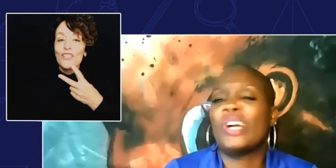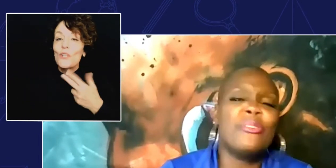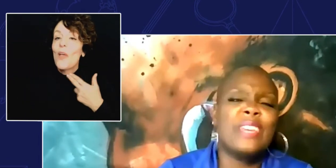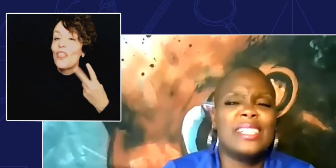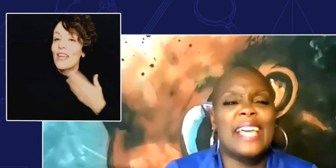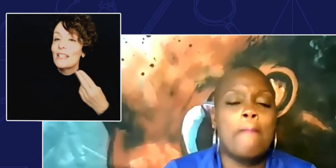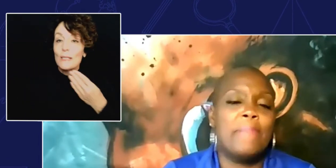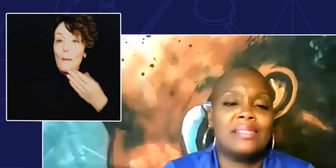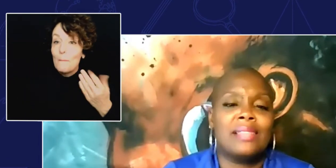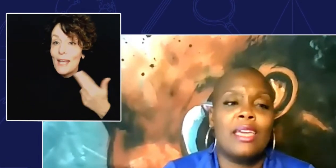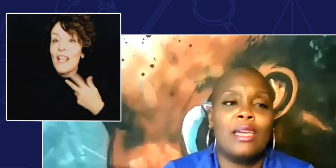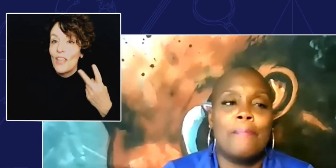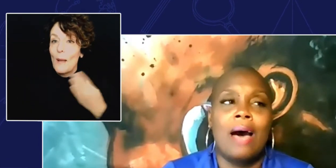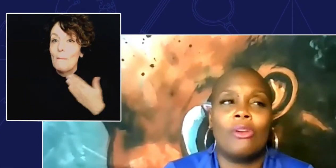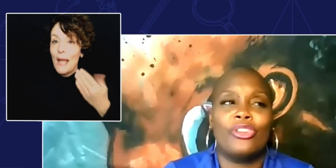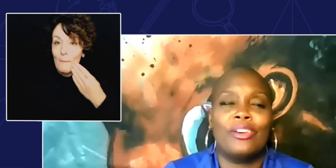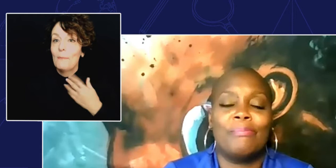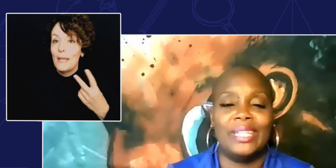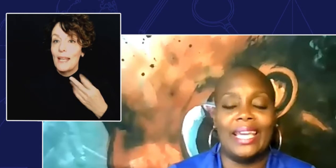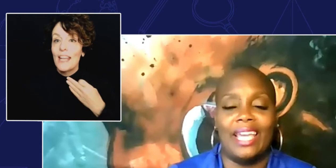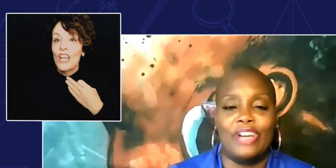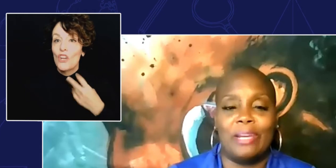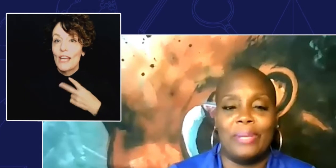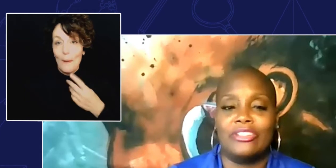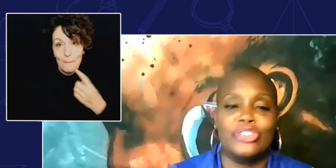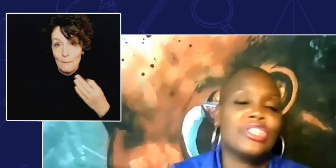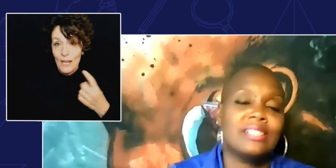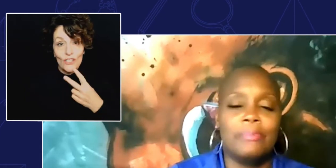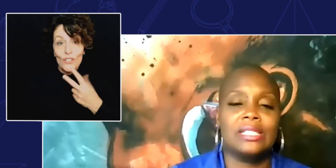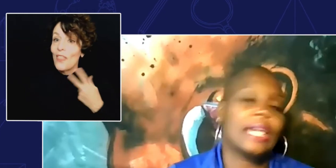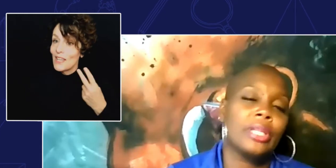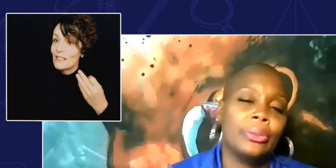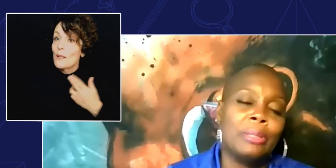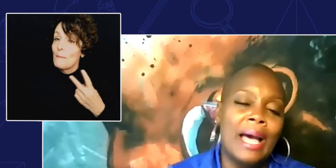What do you think is, like, the best thing about being hearing impaired? Do you think something is like, really cool